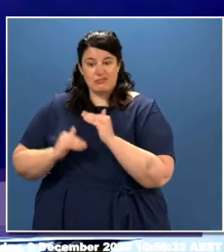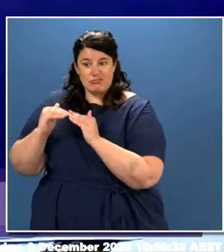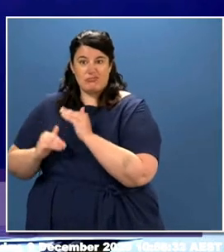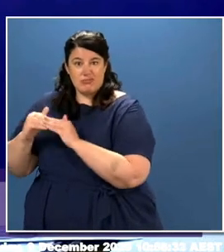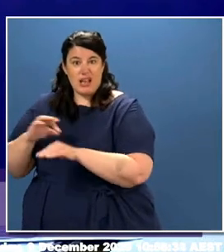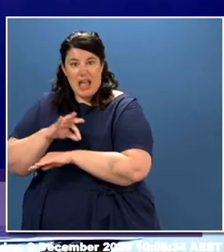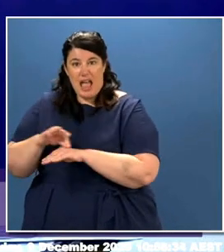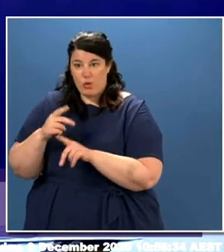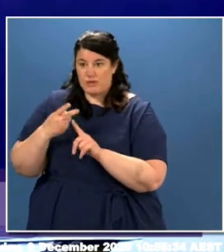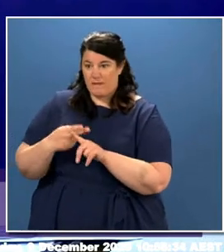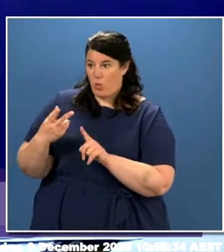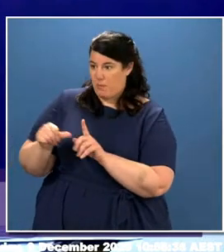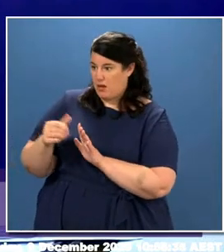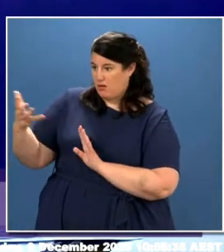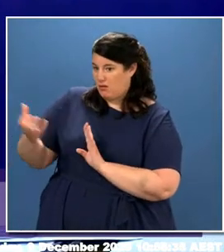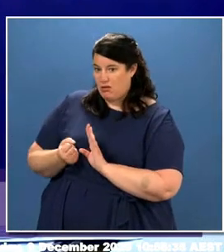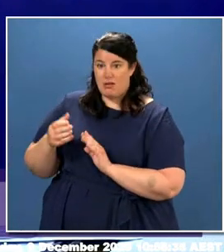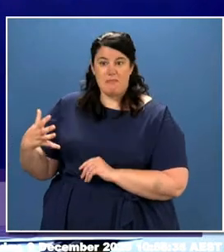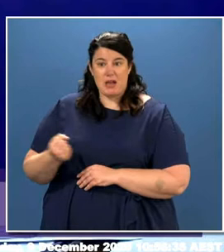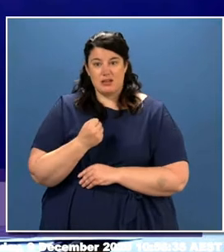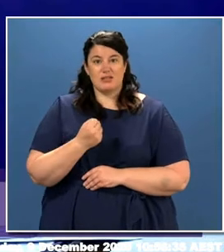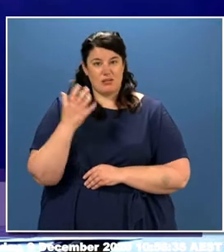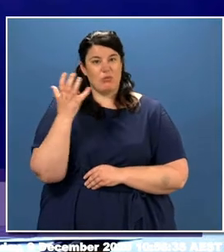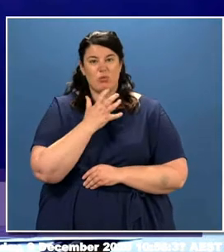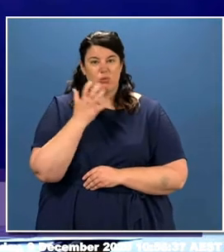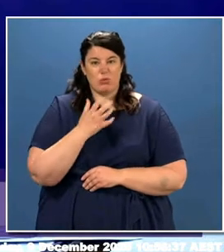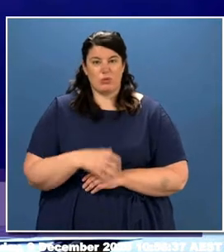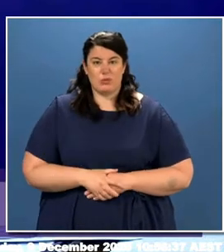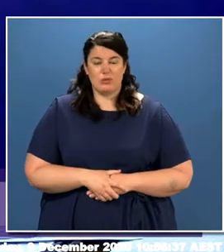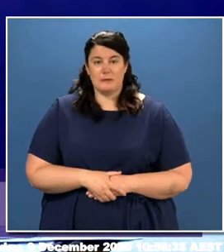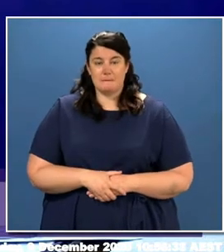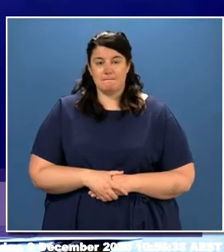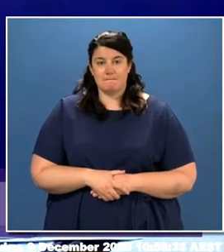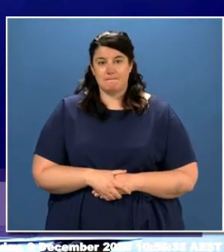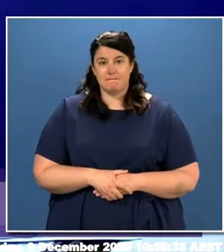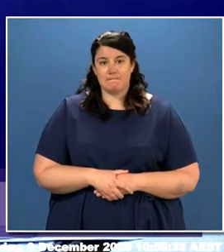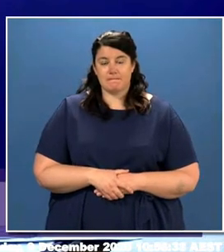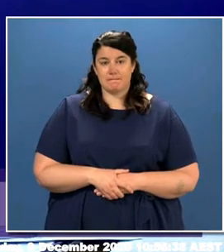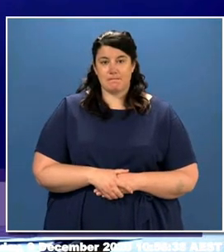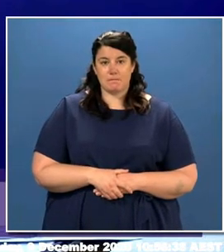You've explained that at one point you asked for and without any